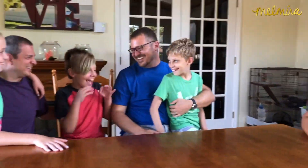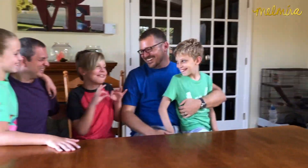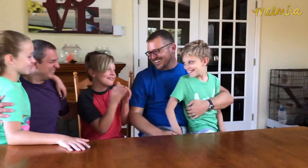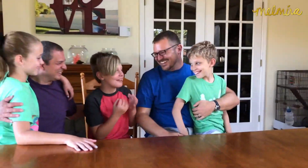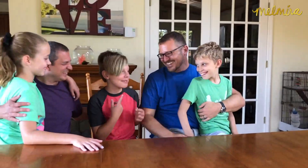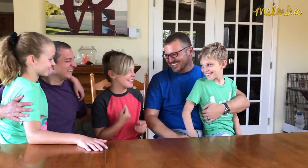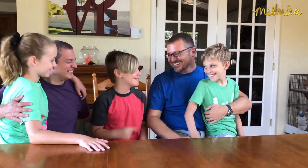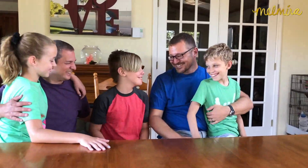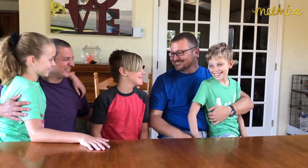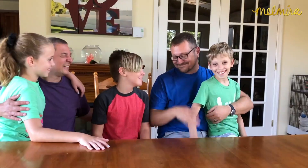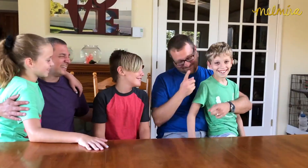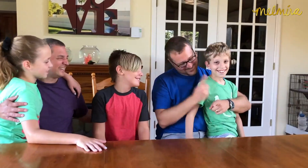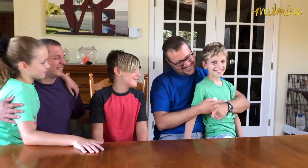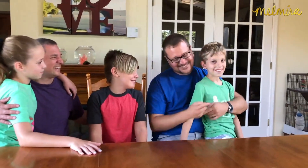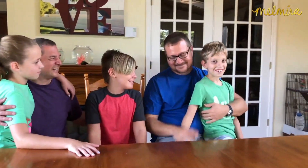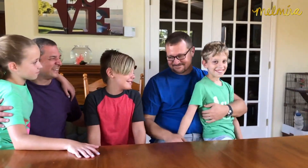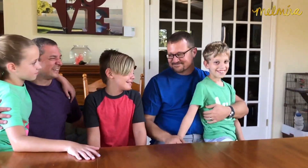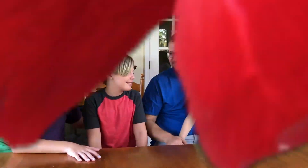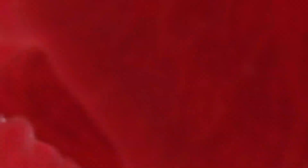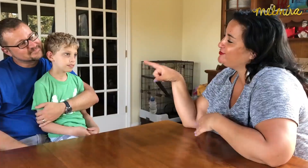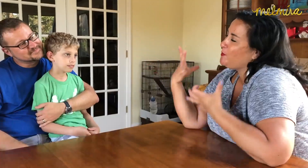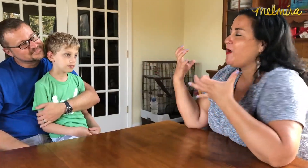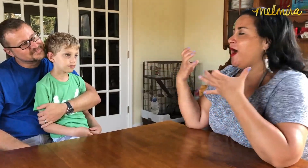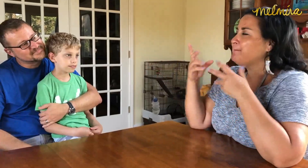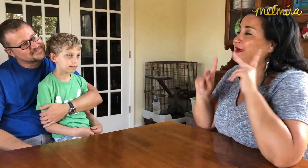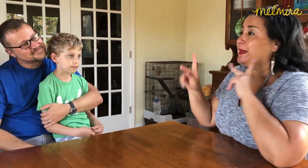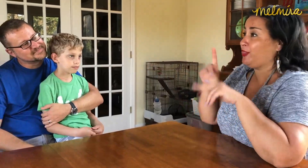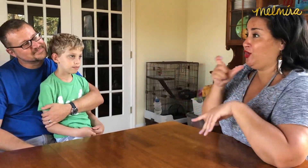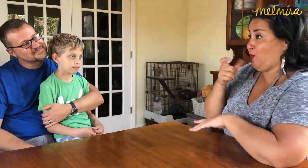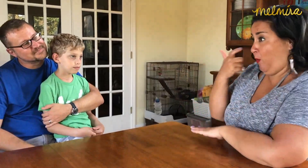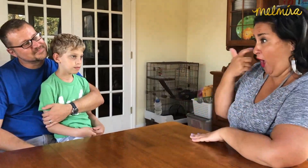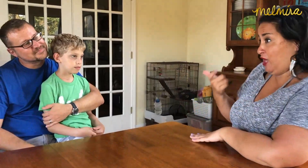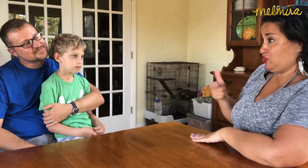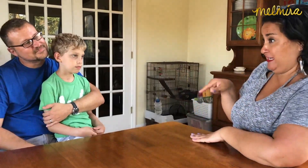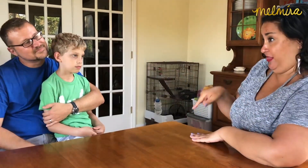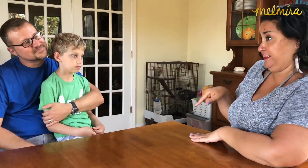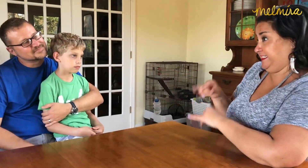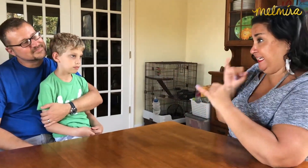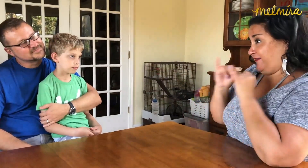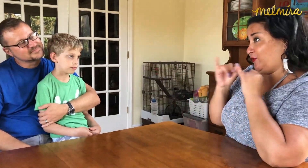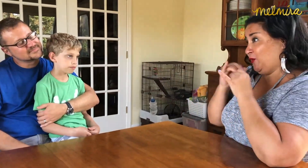Any families. Right. What do you want people who watch your interview-